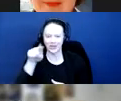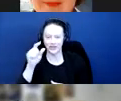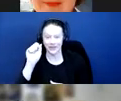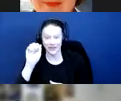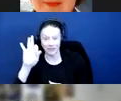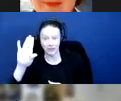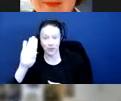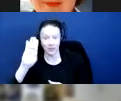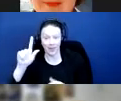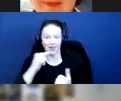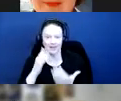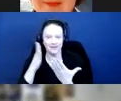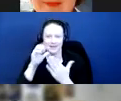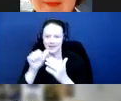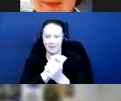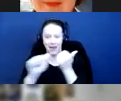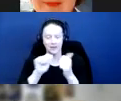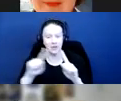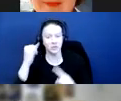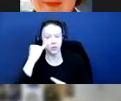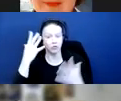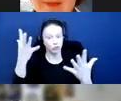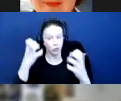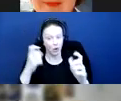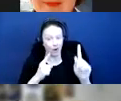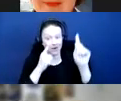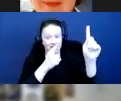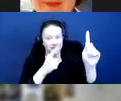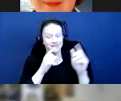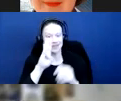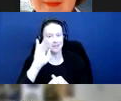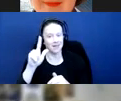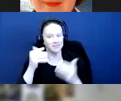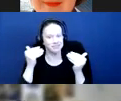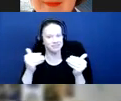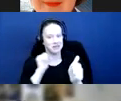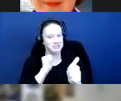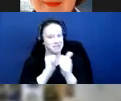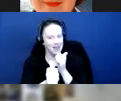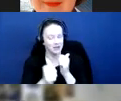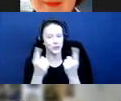but in order to get your bill to pass, you need to be prepared to compromise.